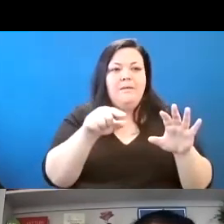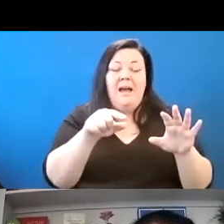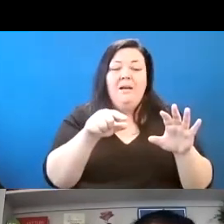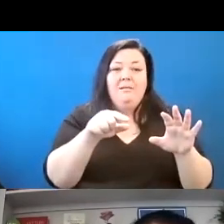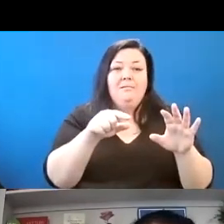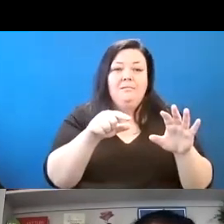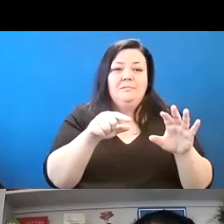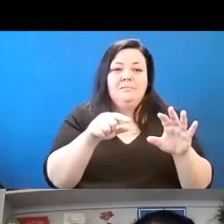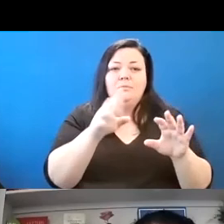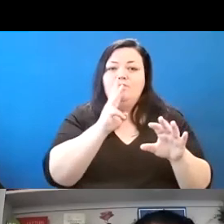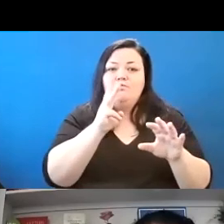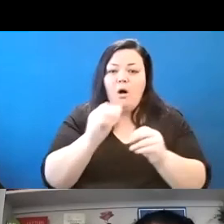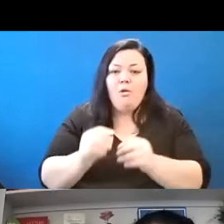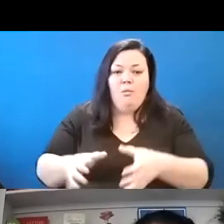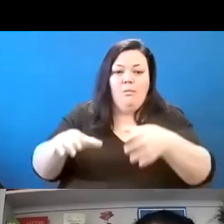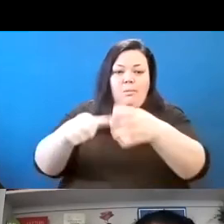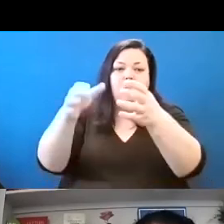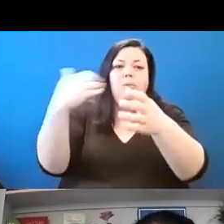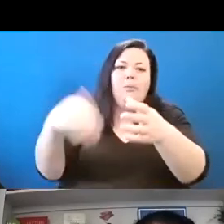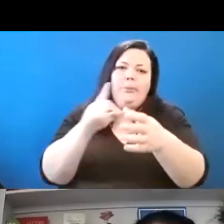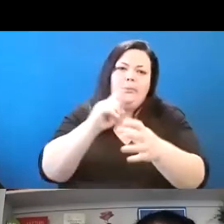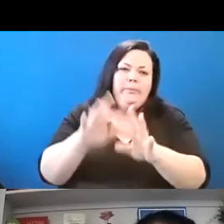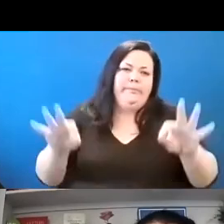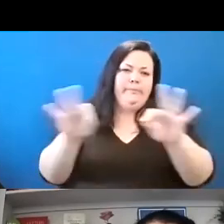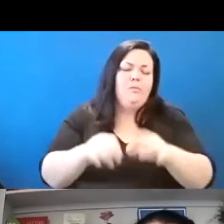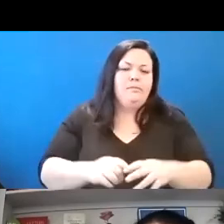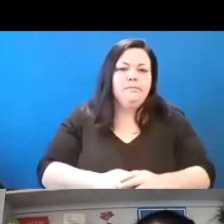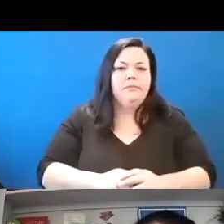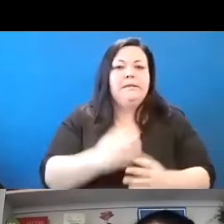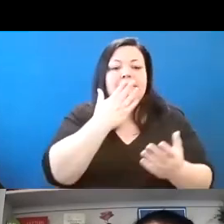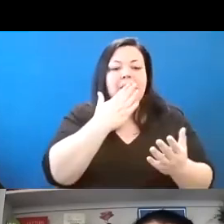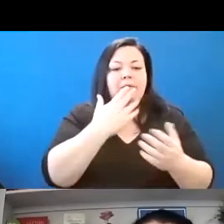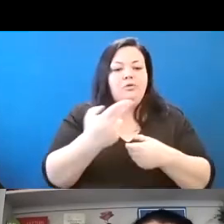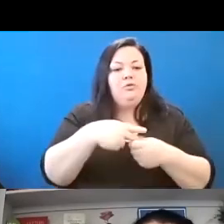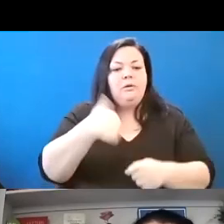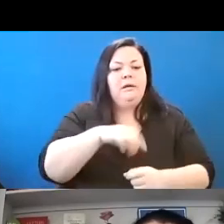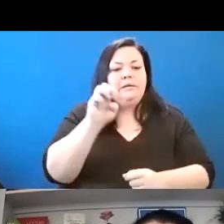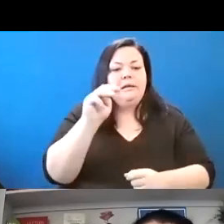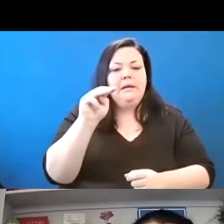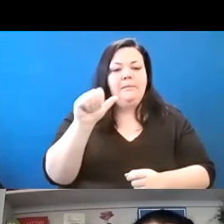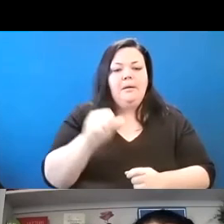very key i think to this video um thank you so much for joining us emma it will be on the patreon